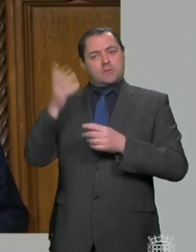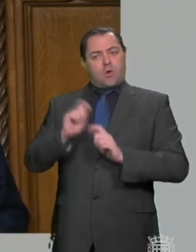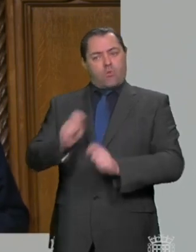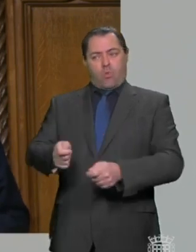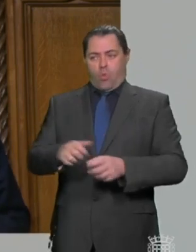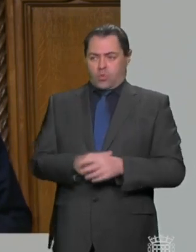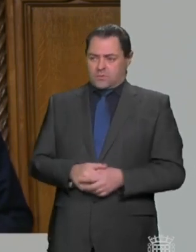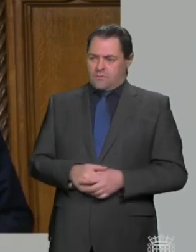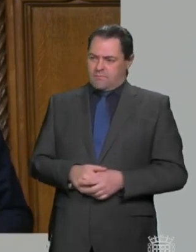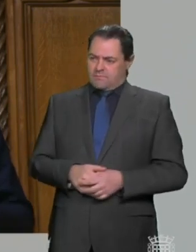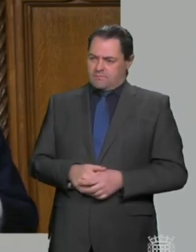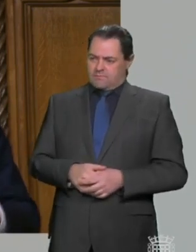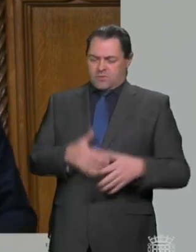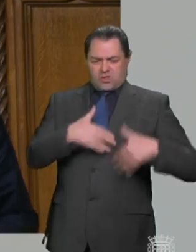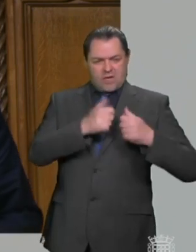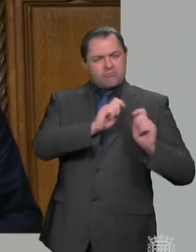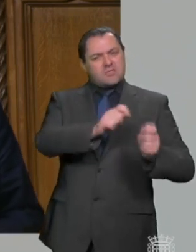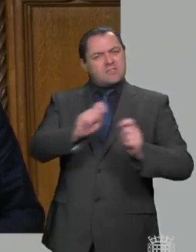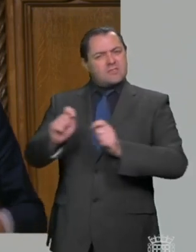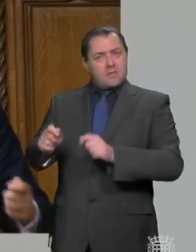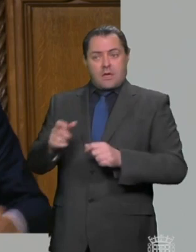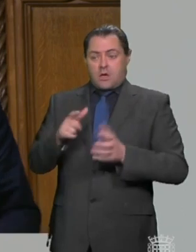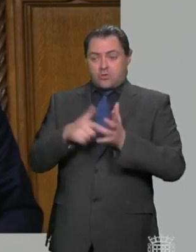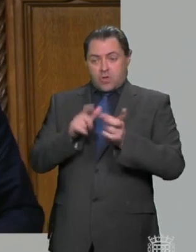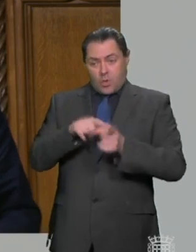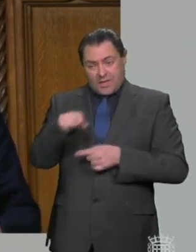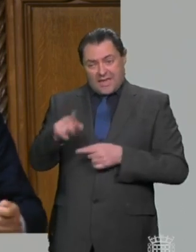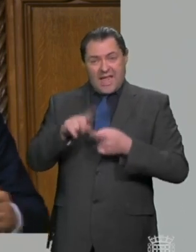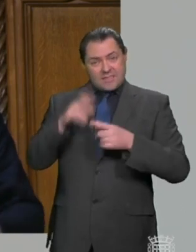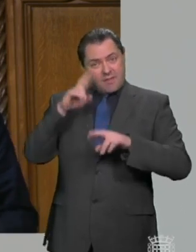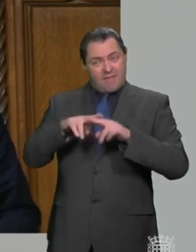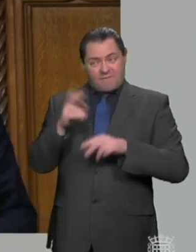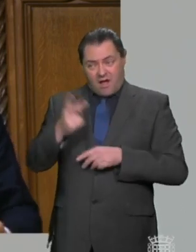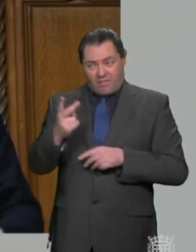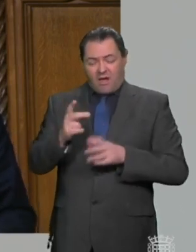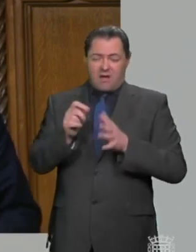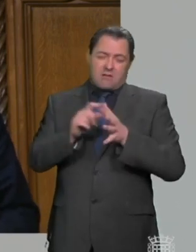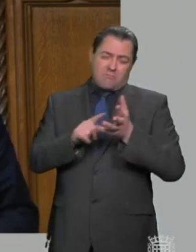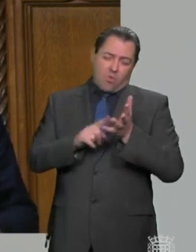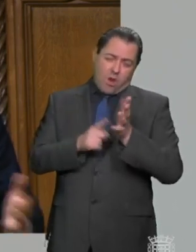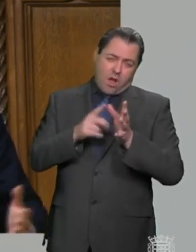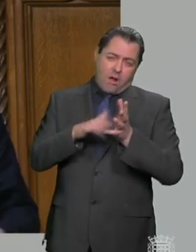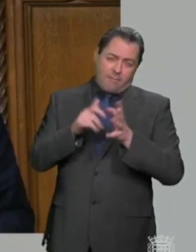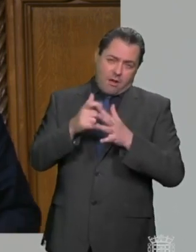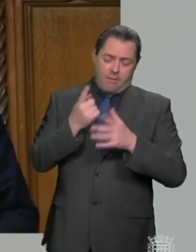so much. Will he join Tony, Tony’s parents, Paula and Mark, me and many others around the country